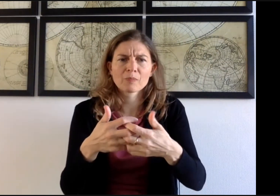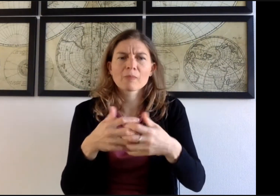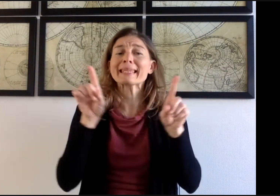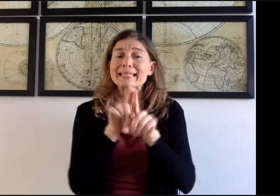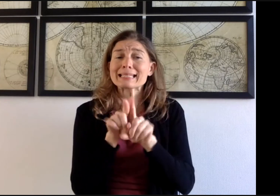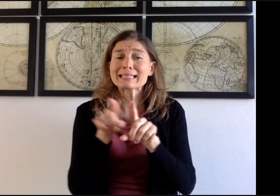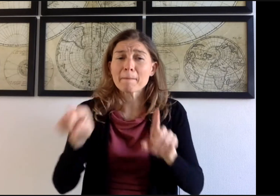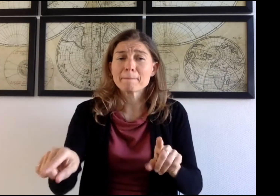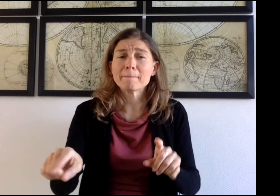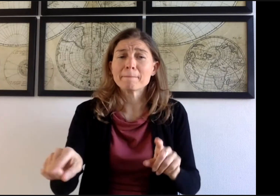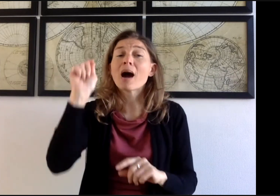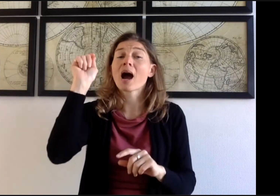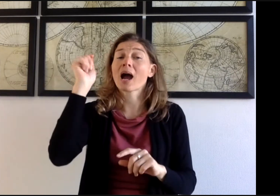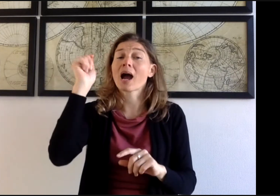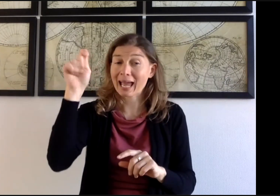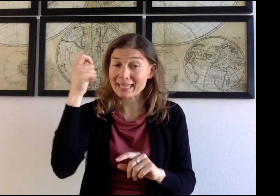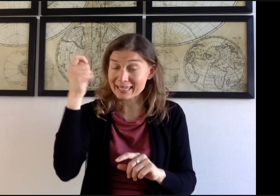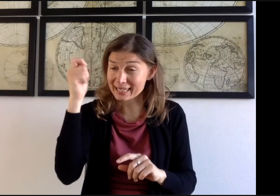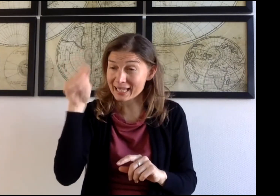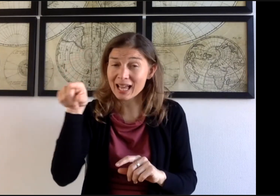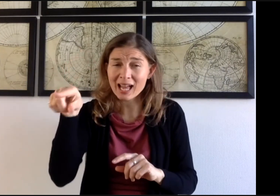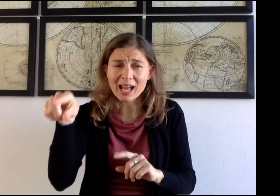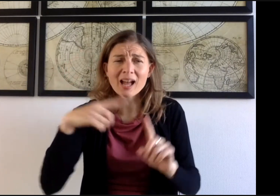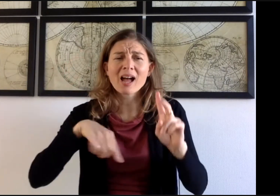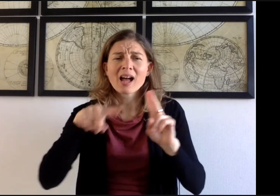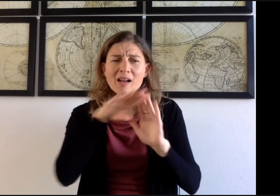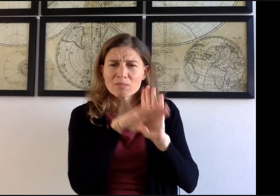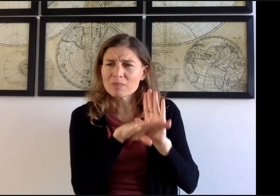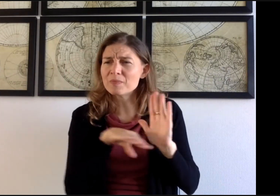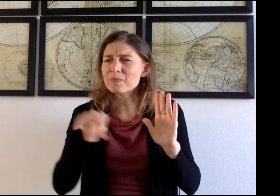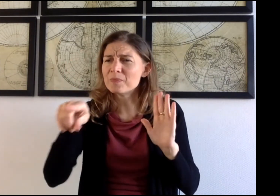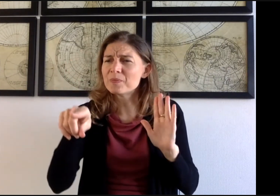As I mention, they're not yet adapted in residential institutions.